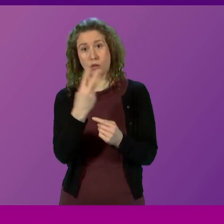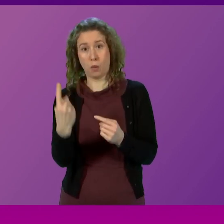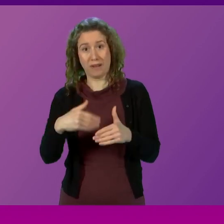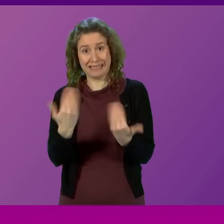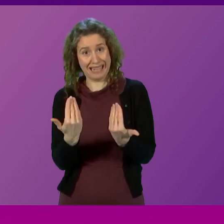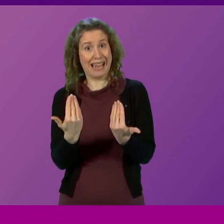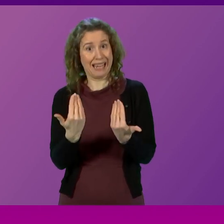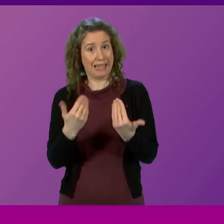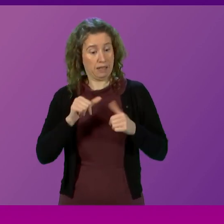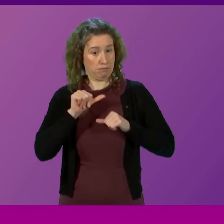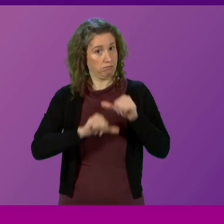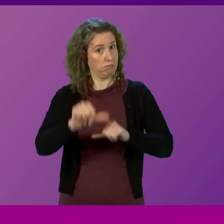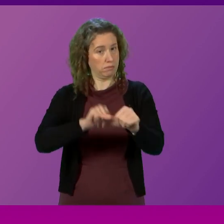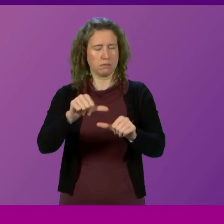in the latest quarter compared with the previous quarter, and in the latest quarter compared with